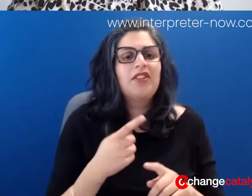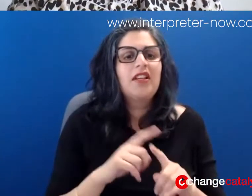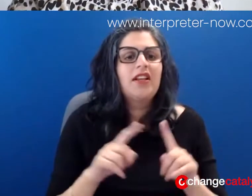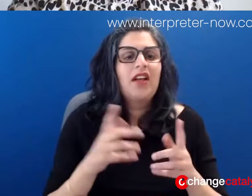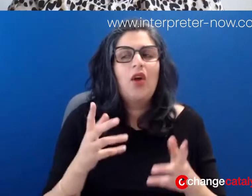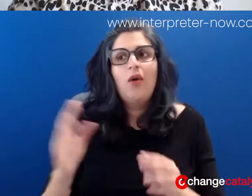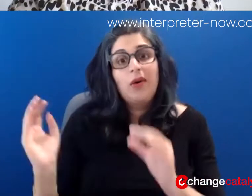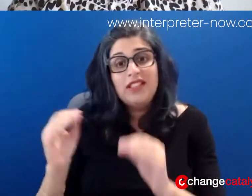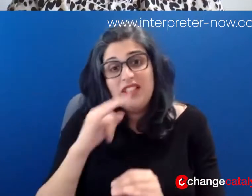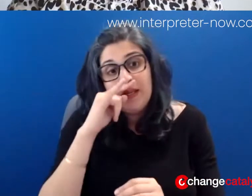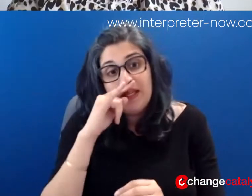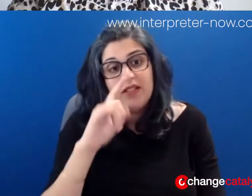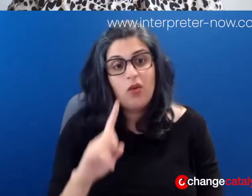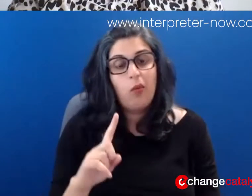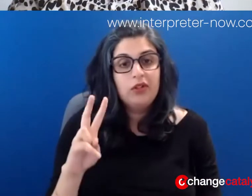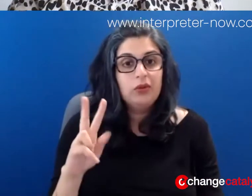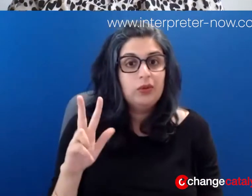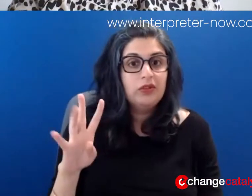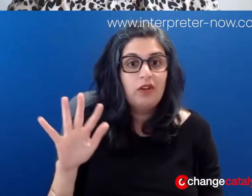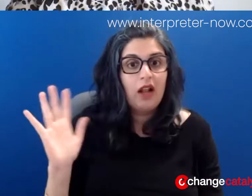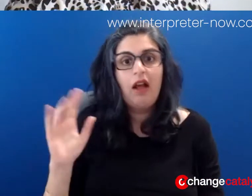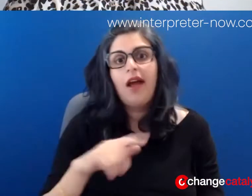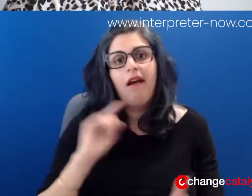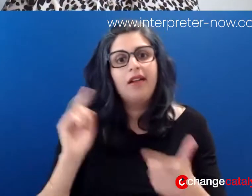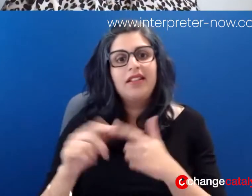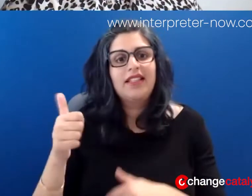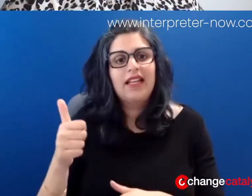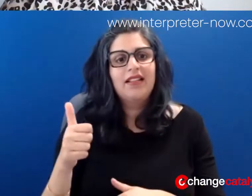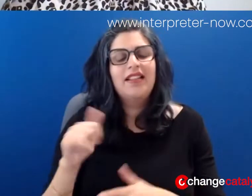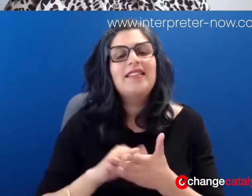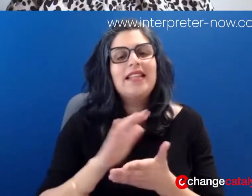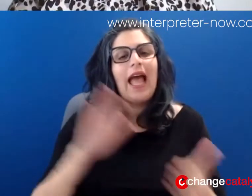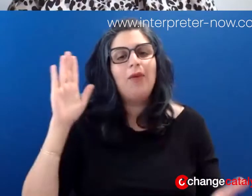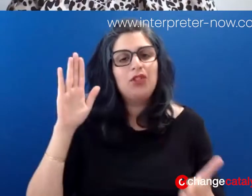Well, counting is abstract thought. Lizards don't count. Human beings count.